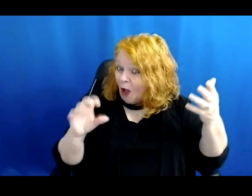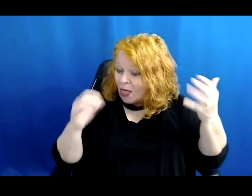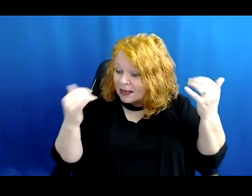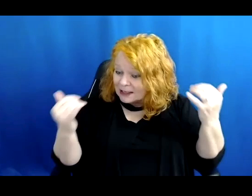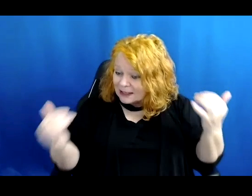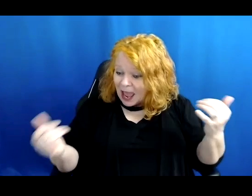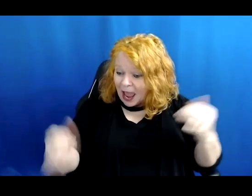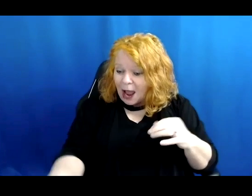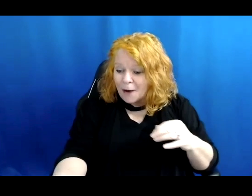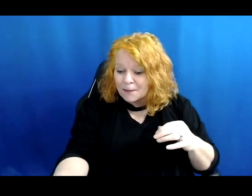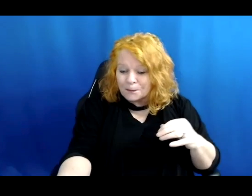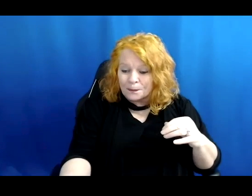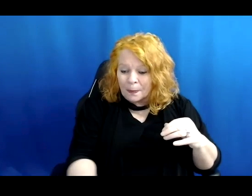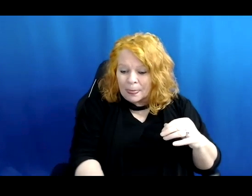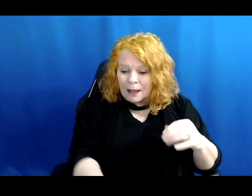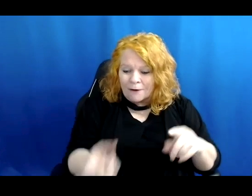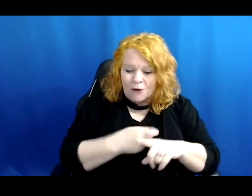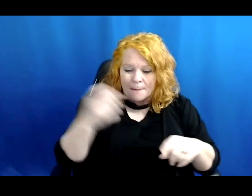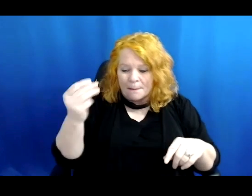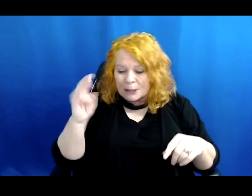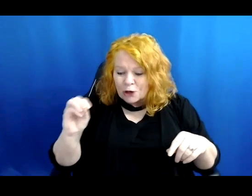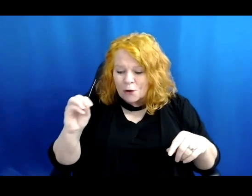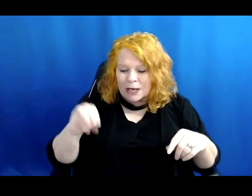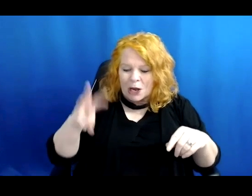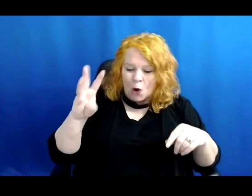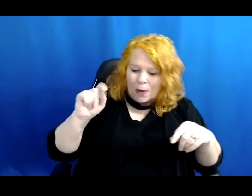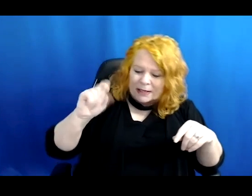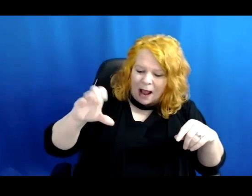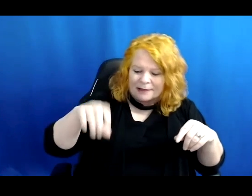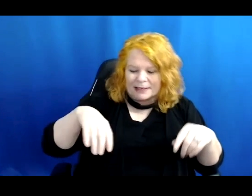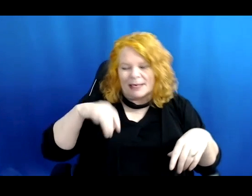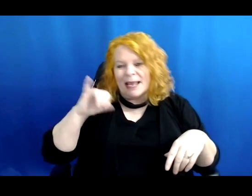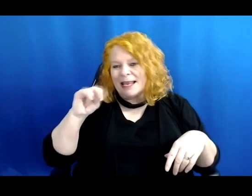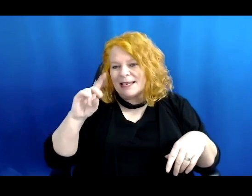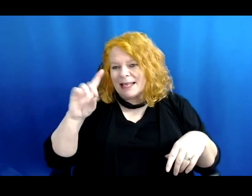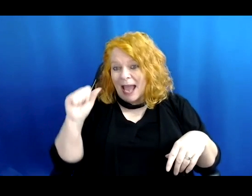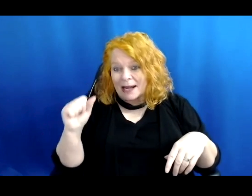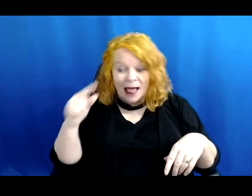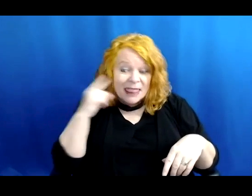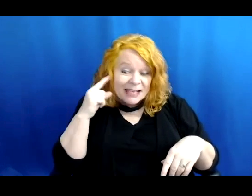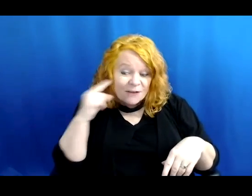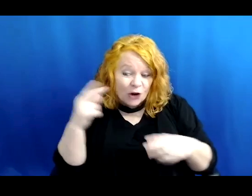and Missouri this evening. Here we go, listen up for your name.